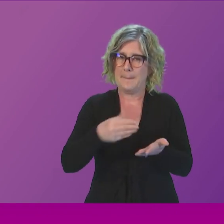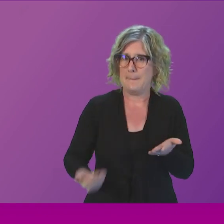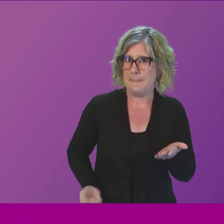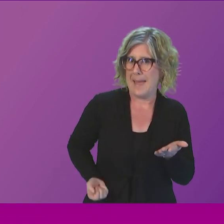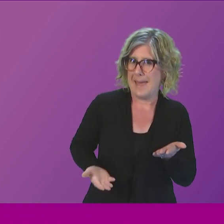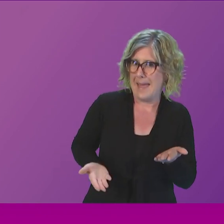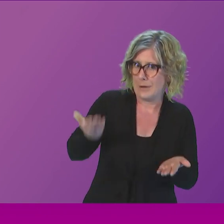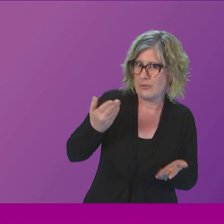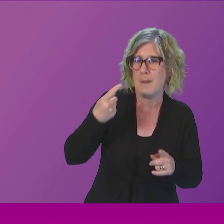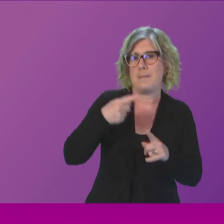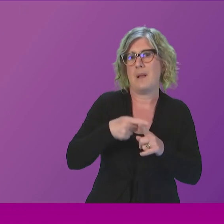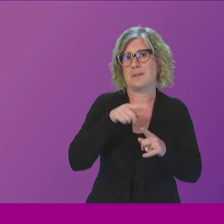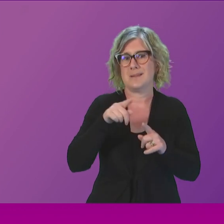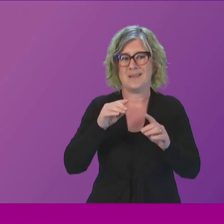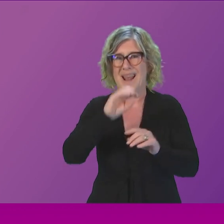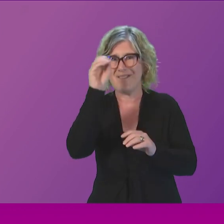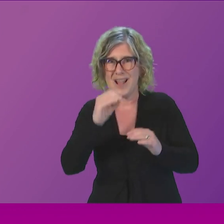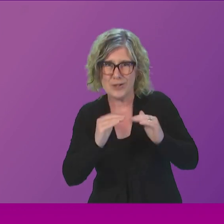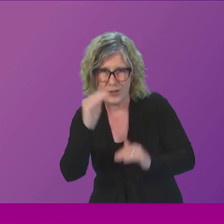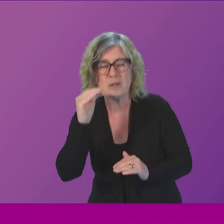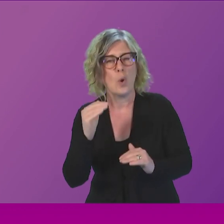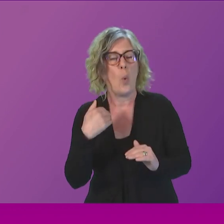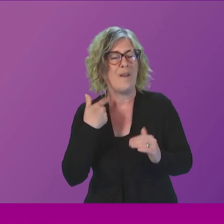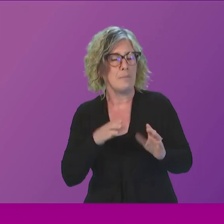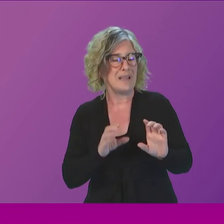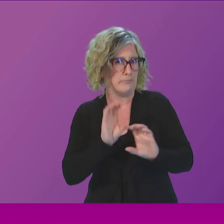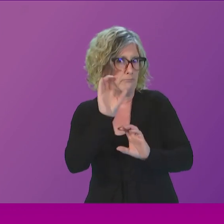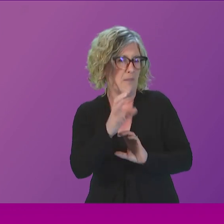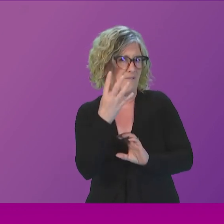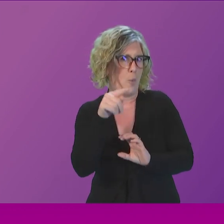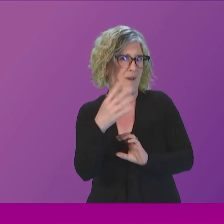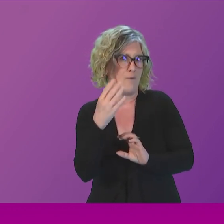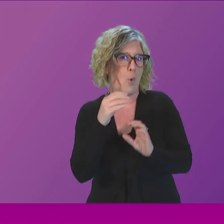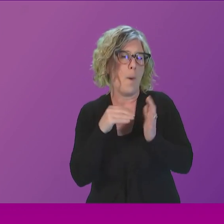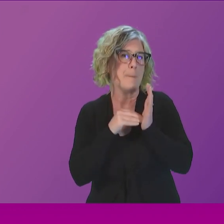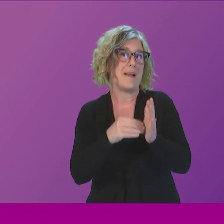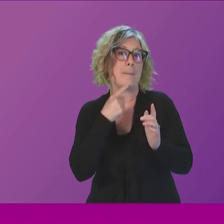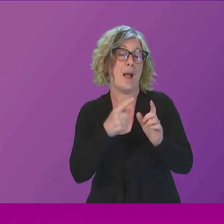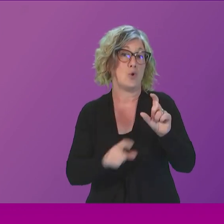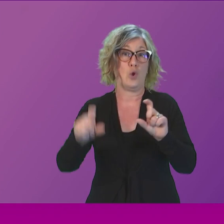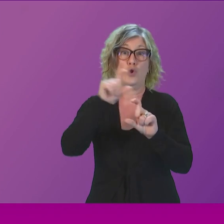We have provided the SFRS with additional budget cover of up to £4.4 million on top of the allocation.